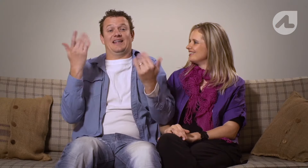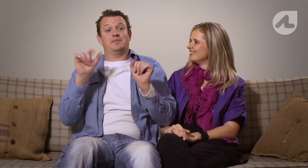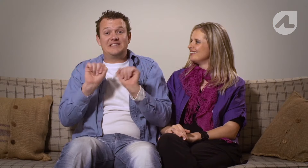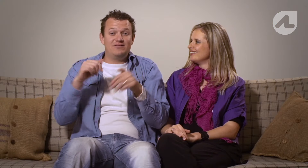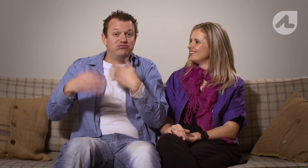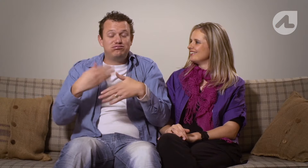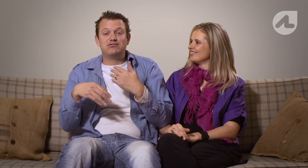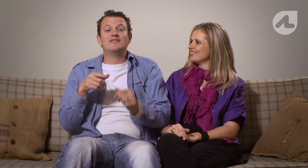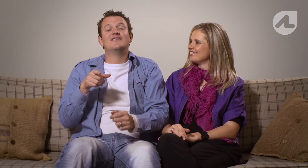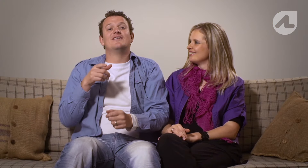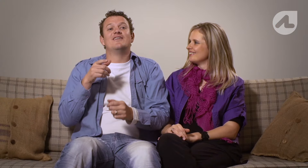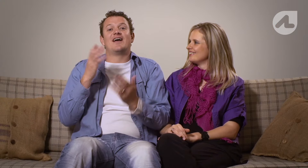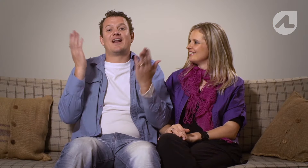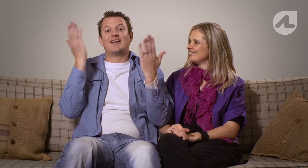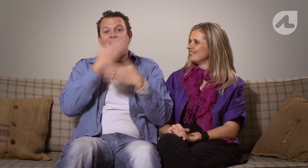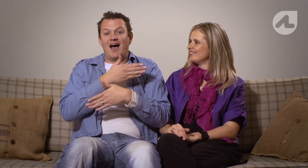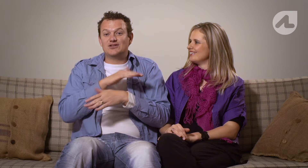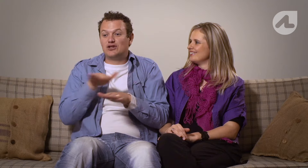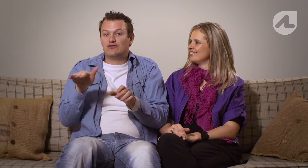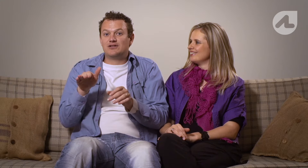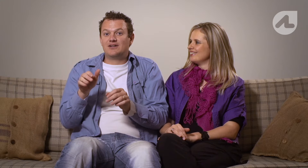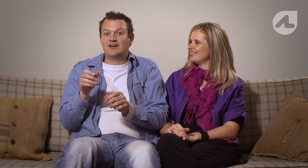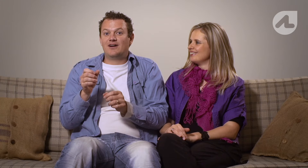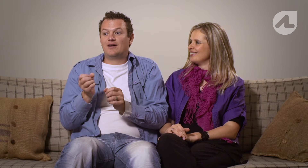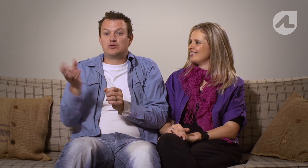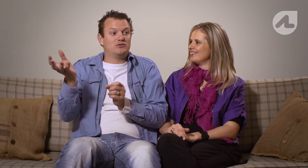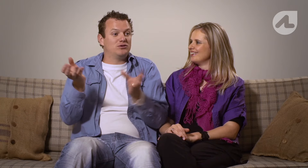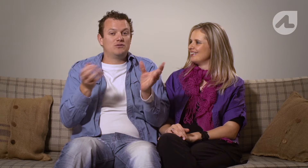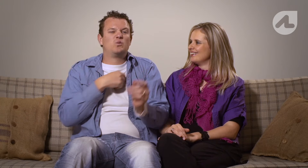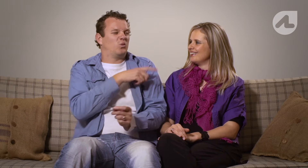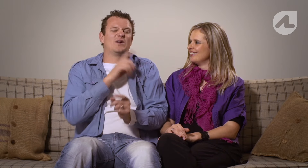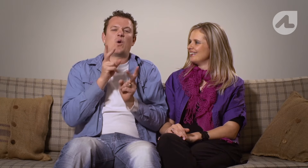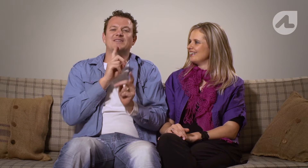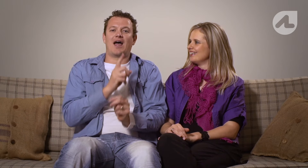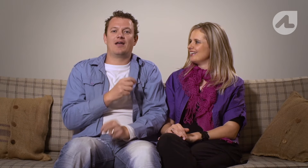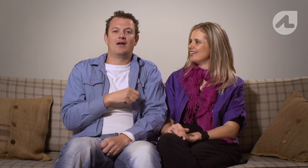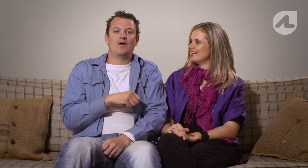So it can be really busy during the day, and at night time we try to put the kids to bed.